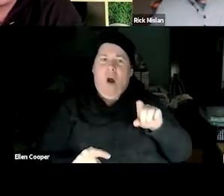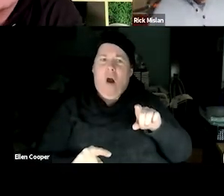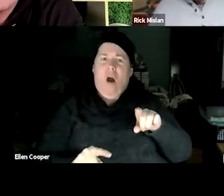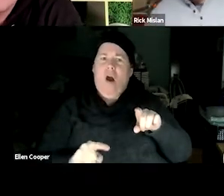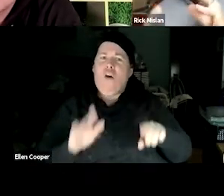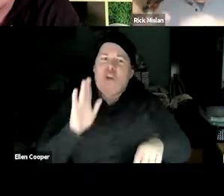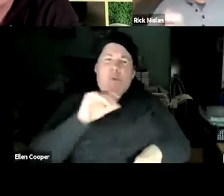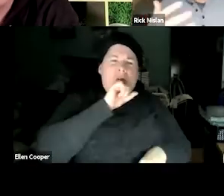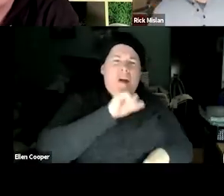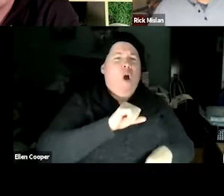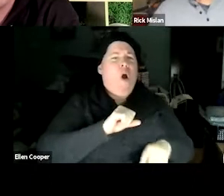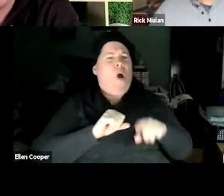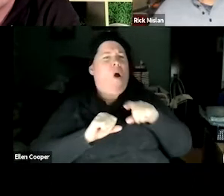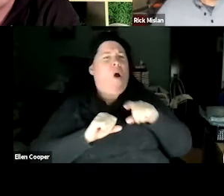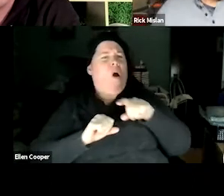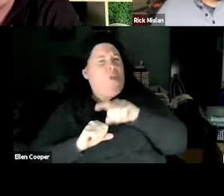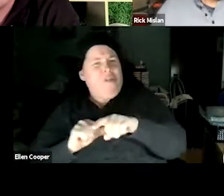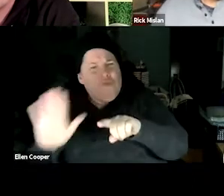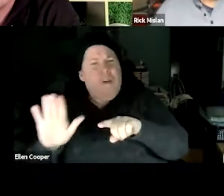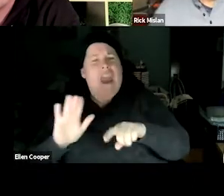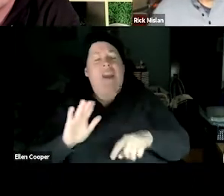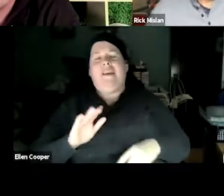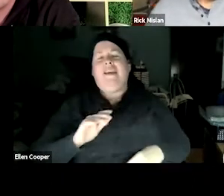going to all this is great. Right. And you know, that's kind of why we tried to put all of these